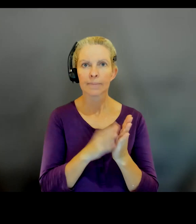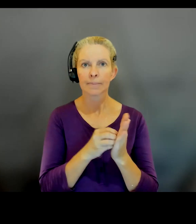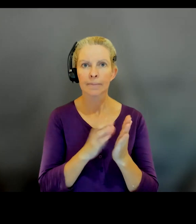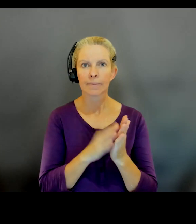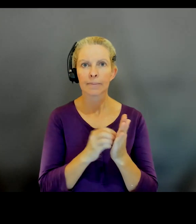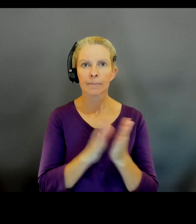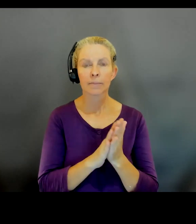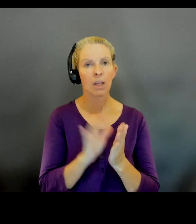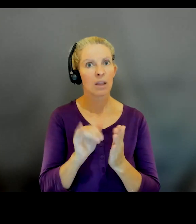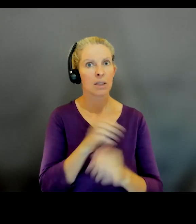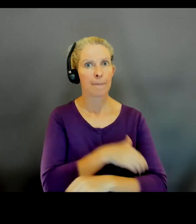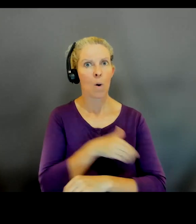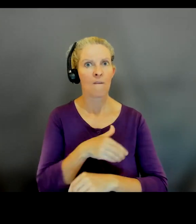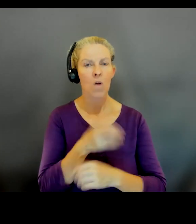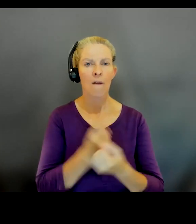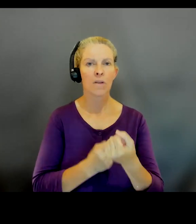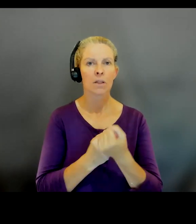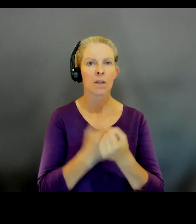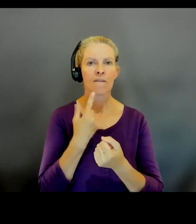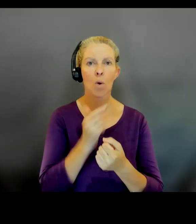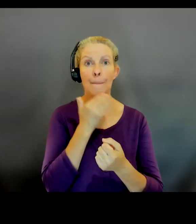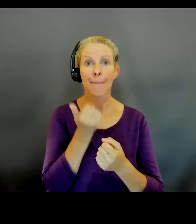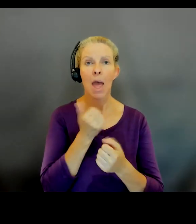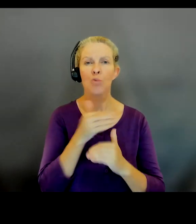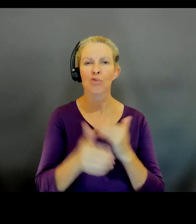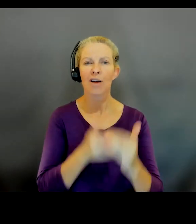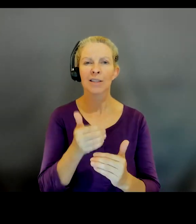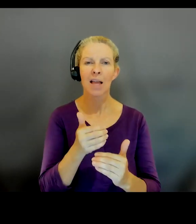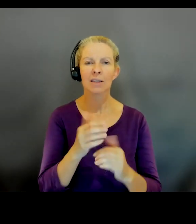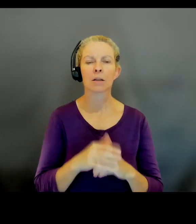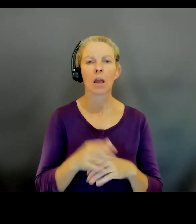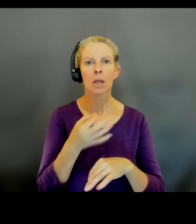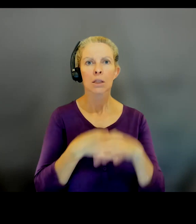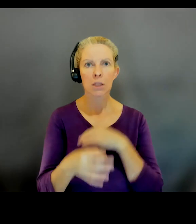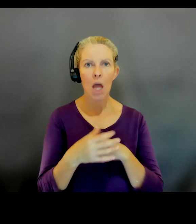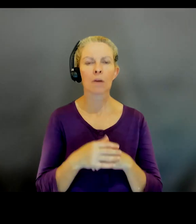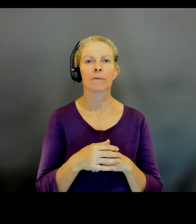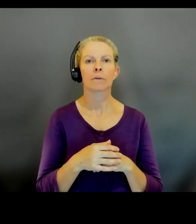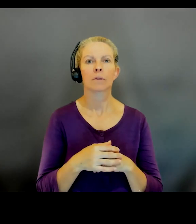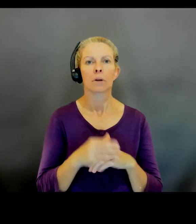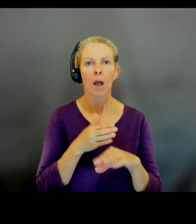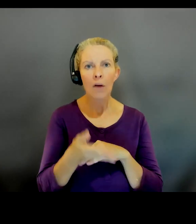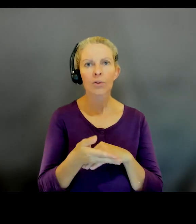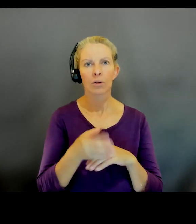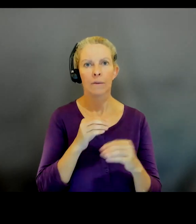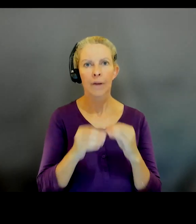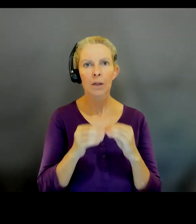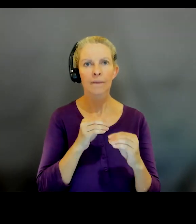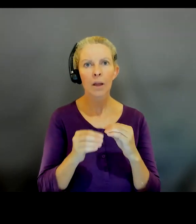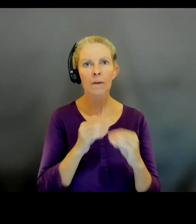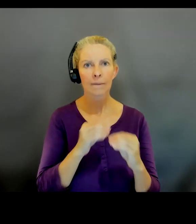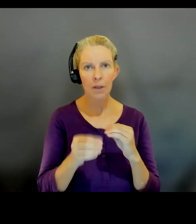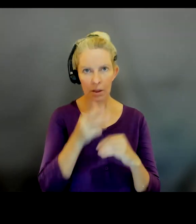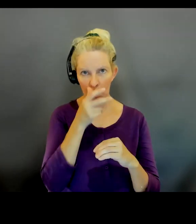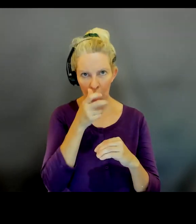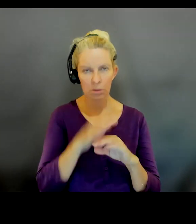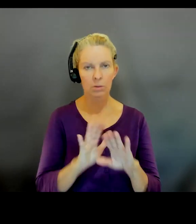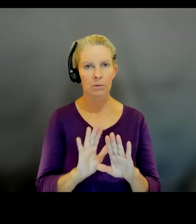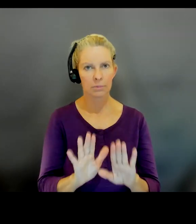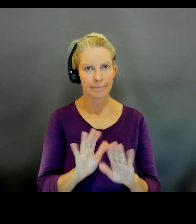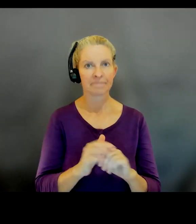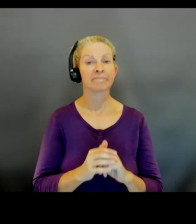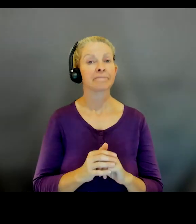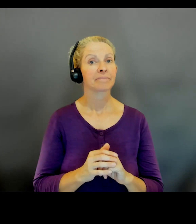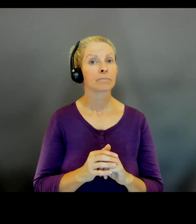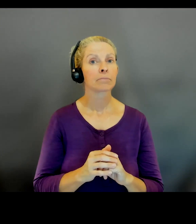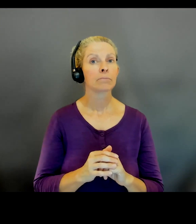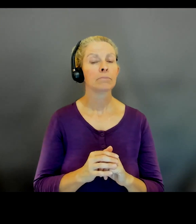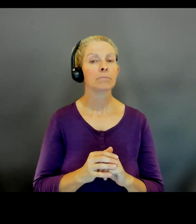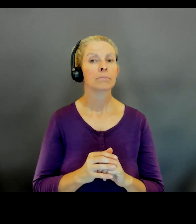better process rather than fixing bugs after the fact. And I have noticed that people get